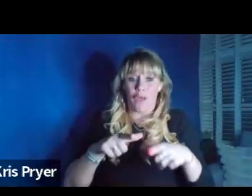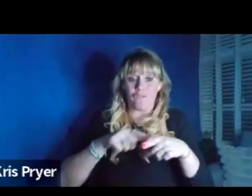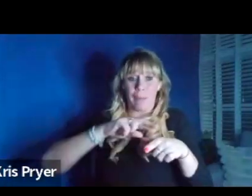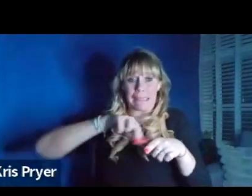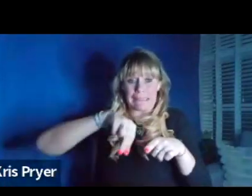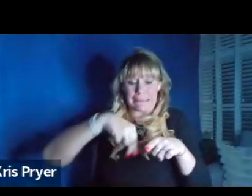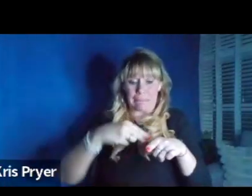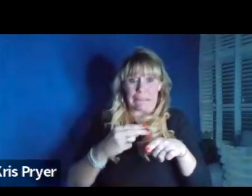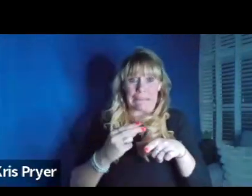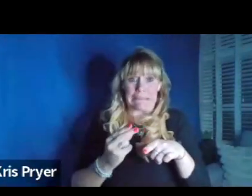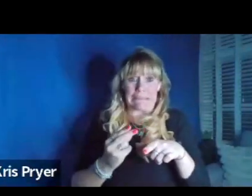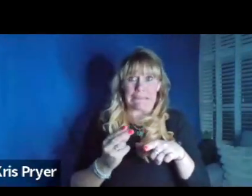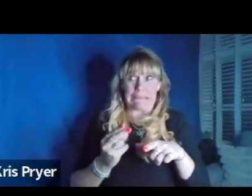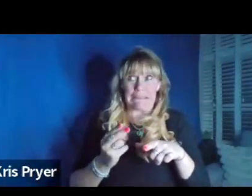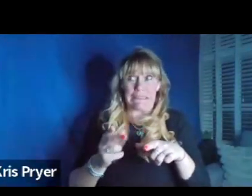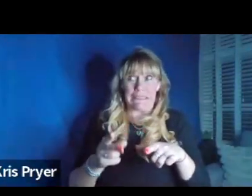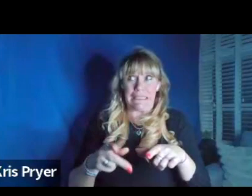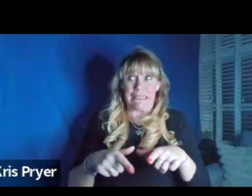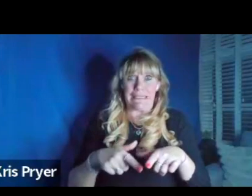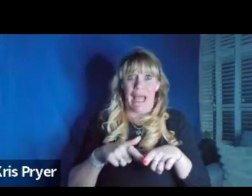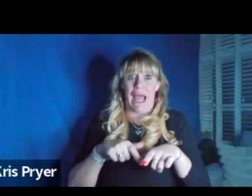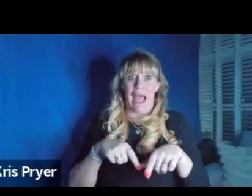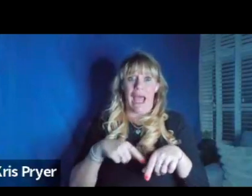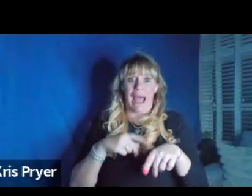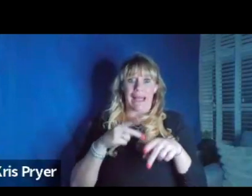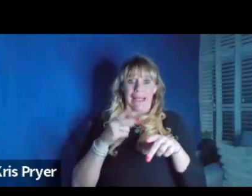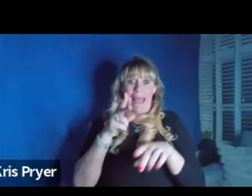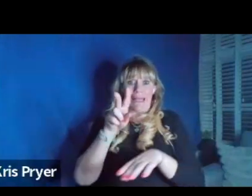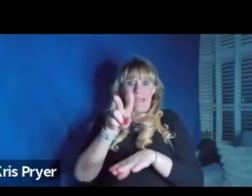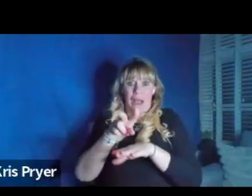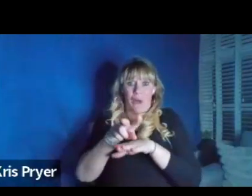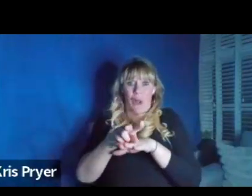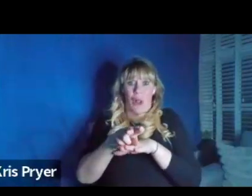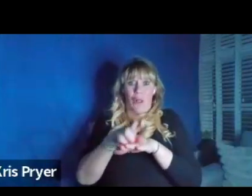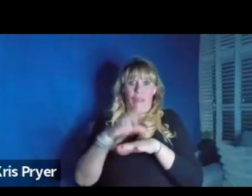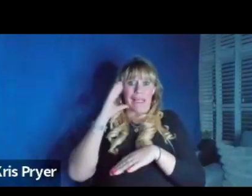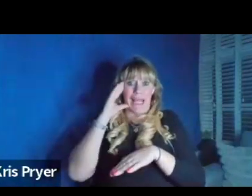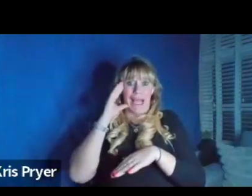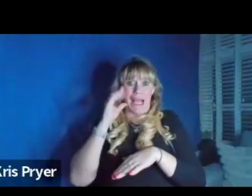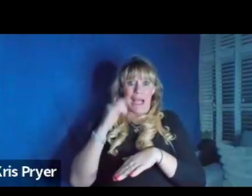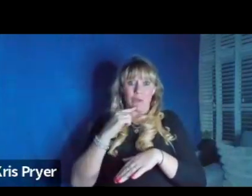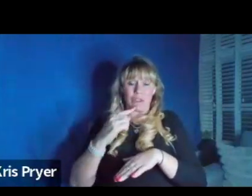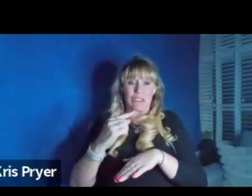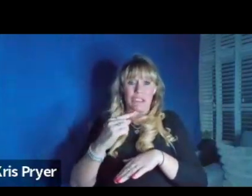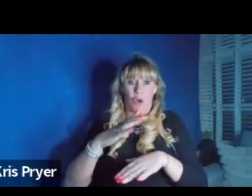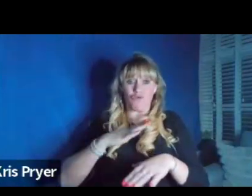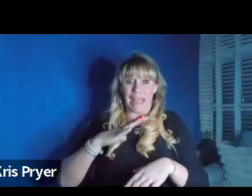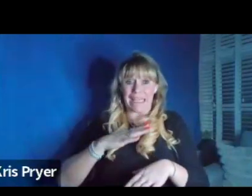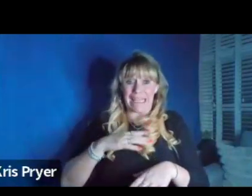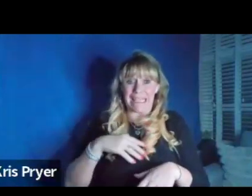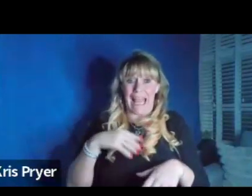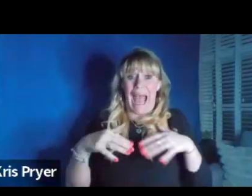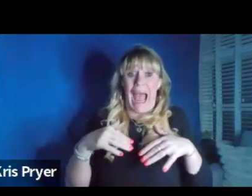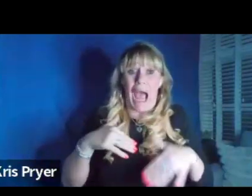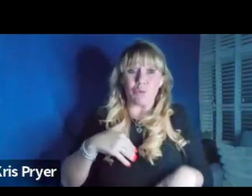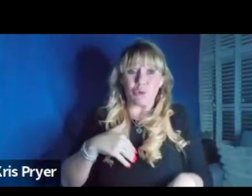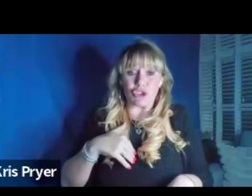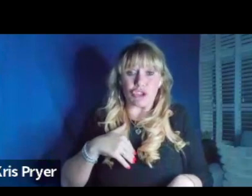As I lay down on the couch I got ready to cry Ouch But she touched me oh so gently